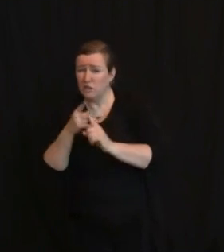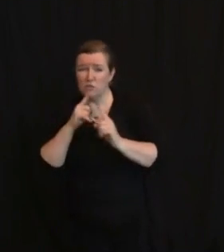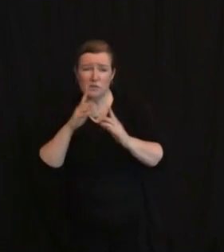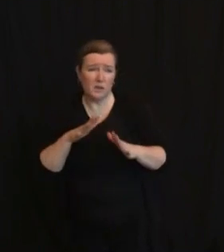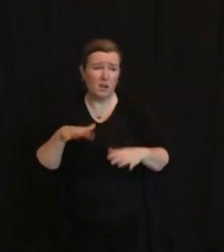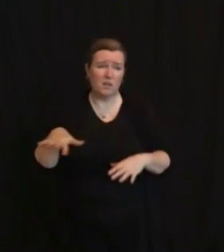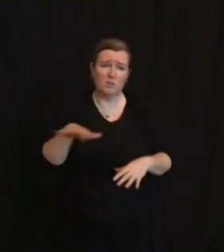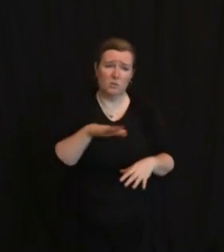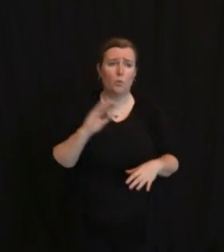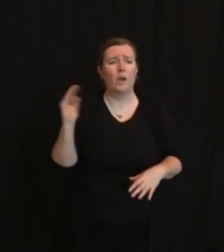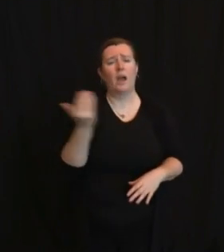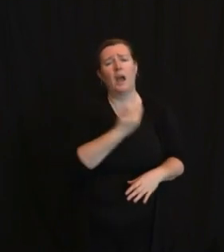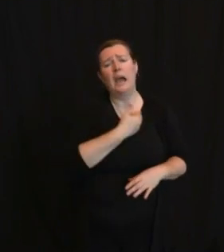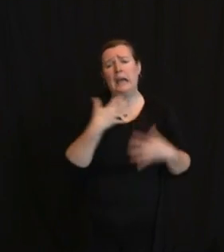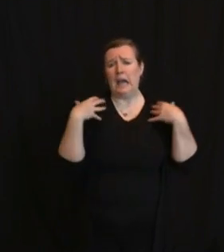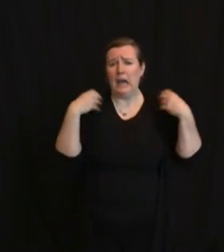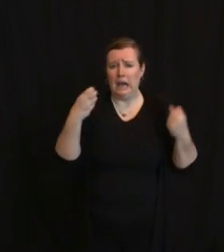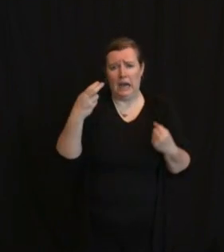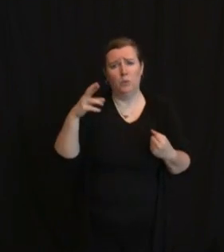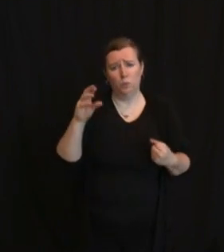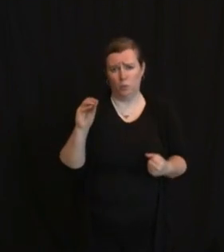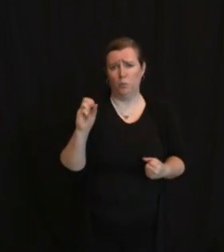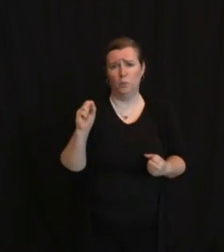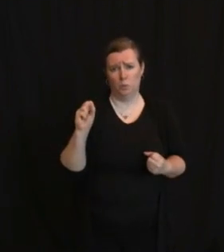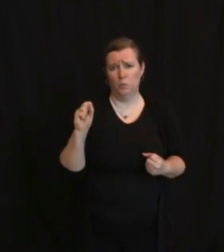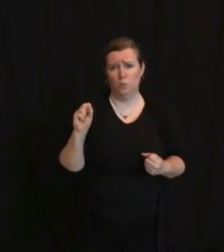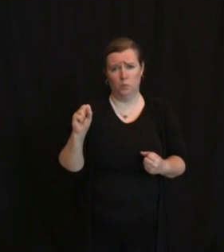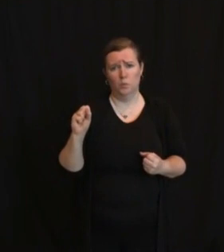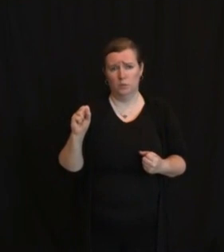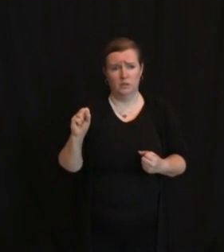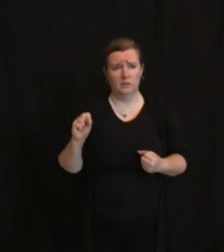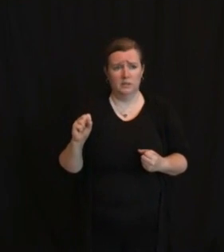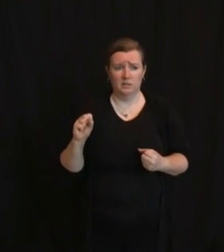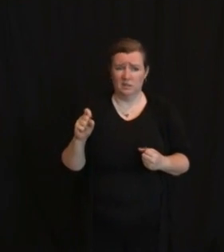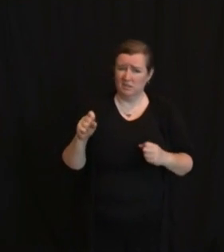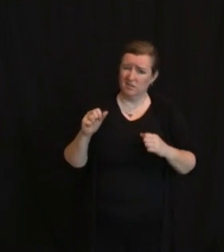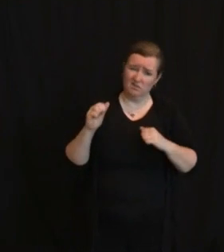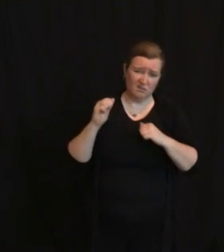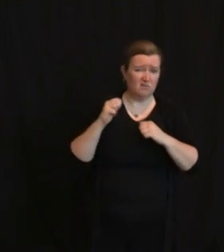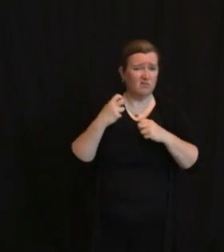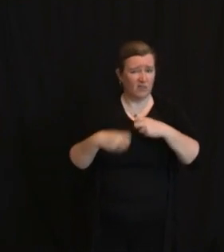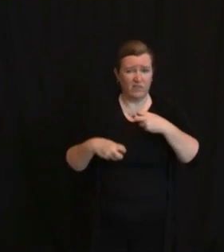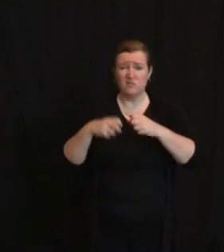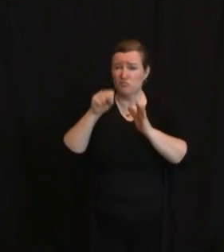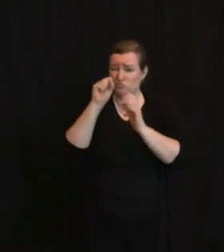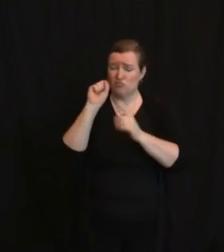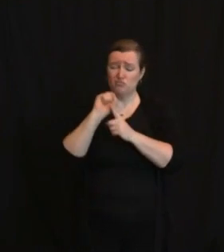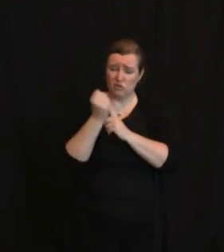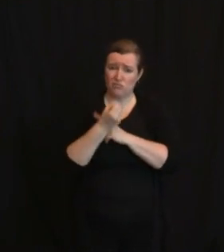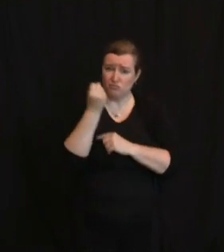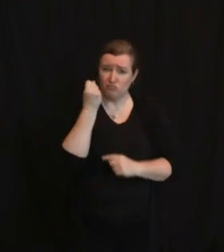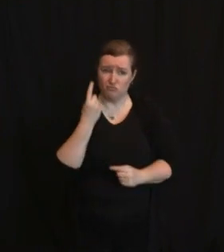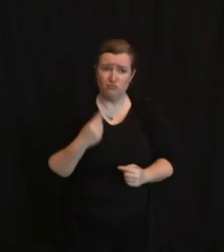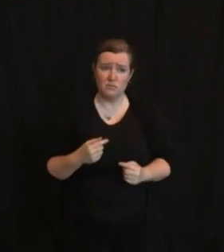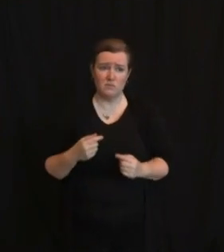CHALLENGES. TO ALL THE FRONT LINE WORKERS, KNOW THAT YOU ARE OUR HEROS AND